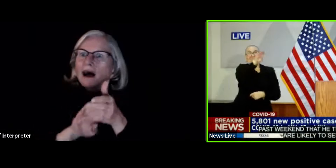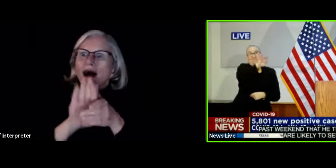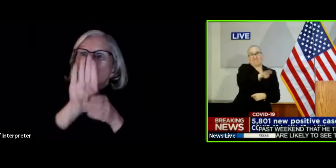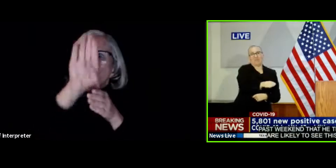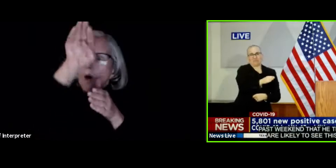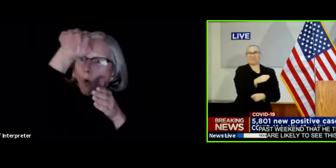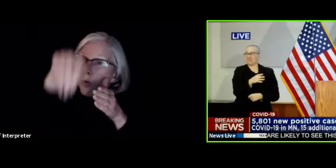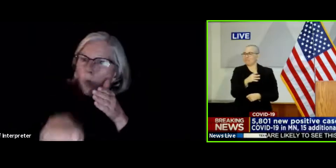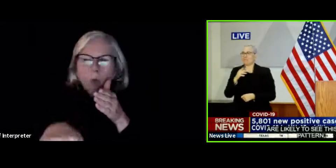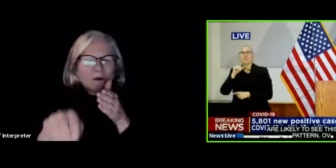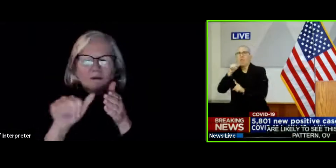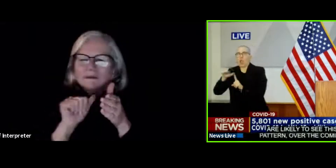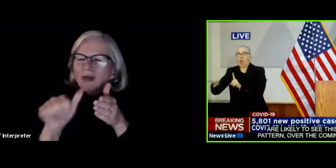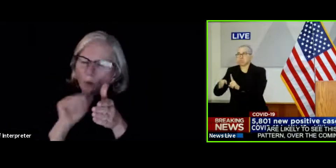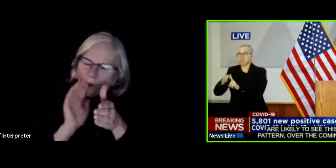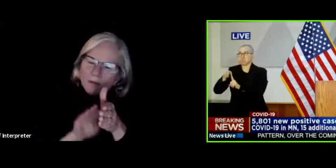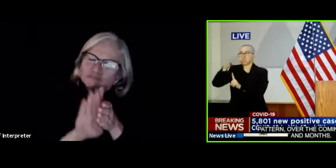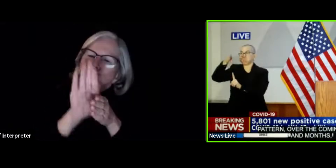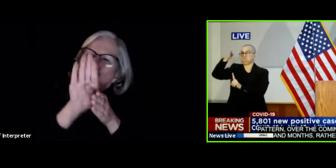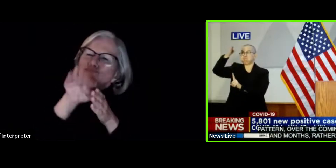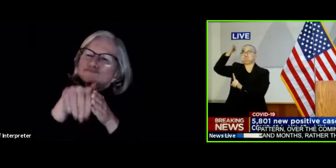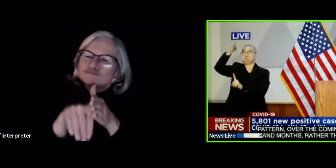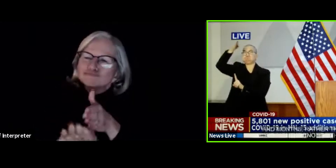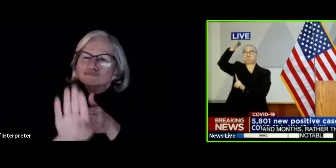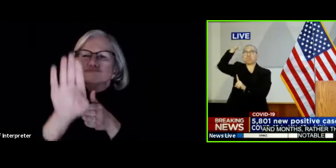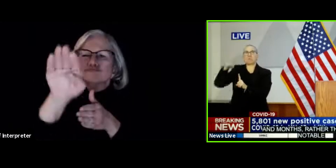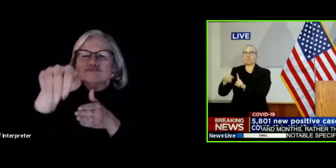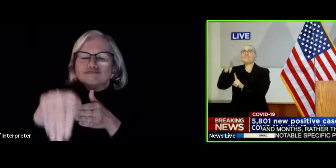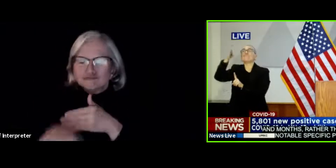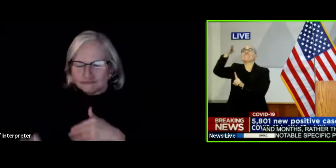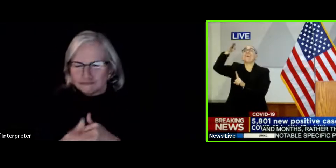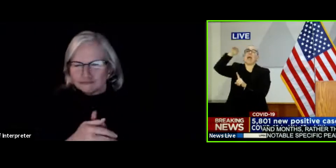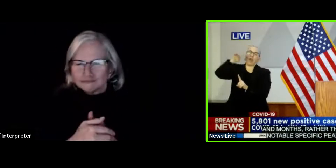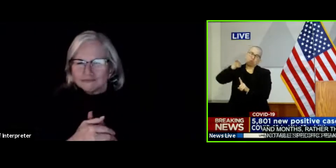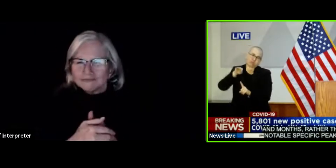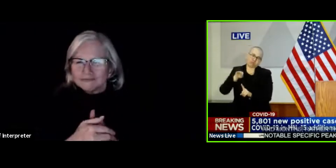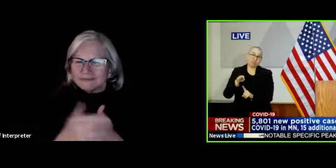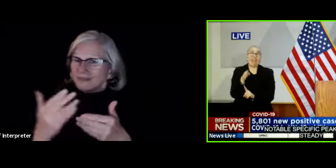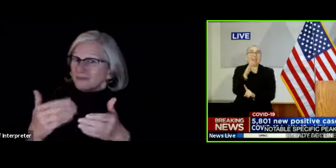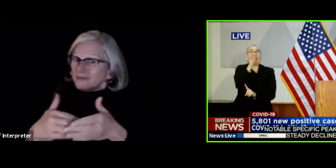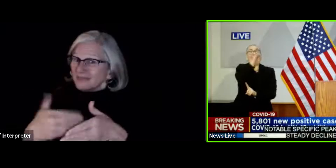DECLINE AFTER THAT. THE NEXT PICTURE IS THE TEST